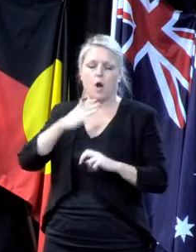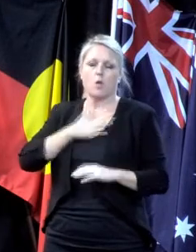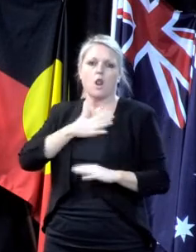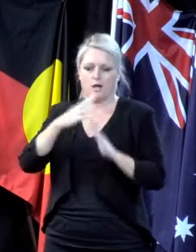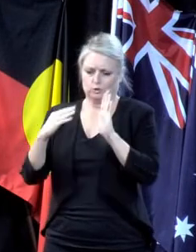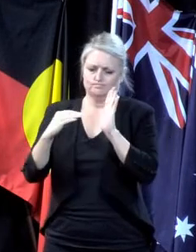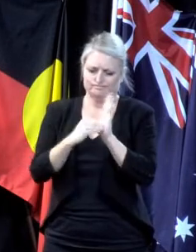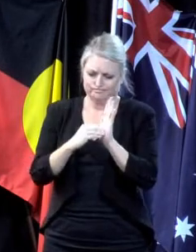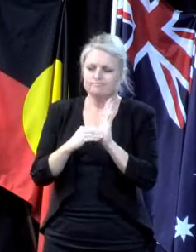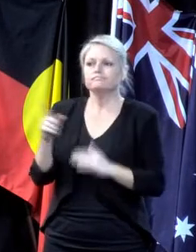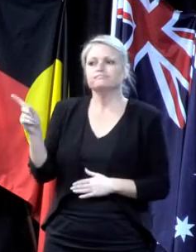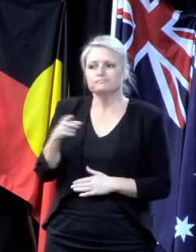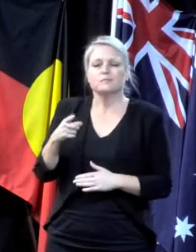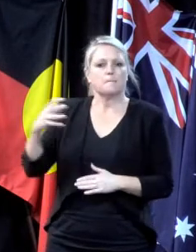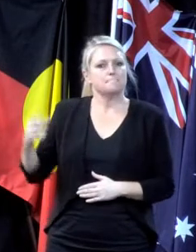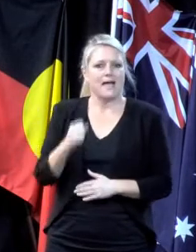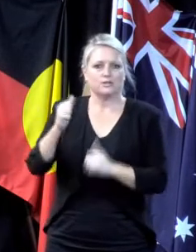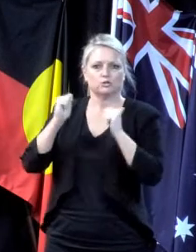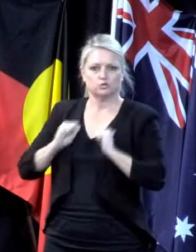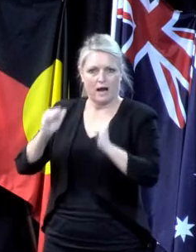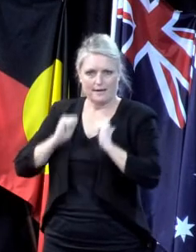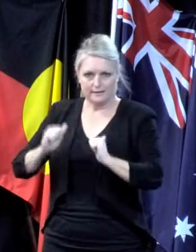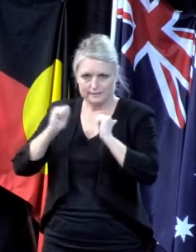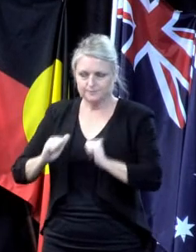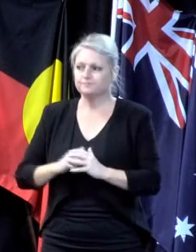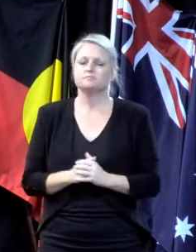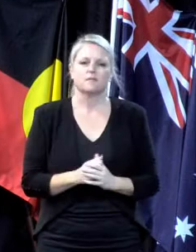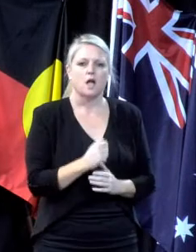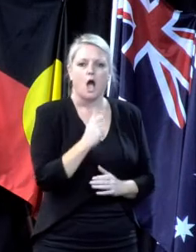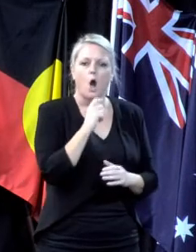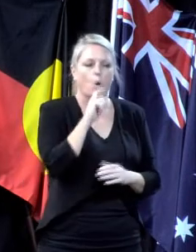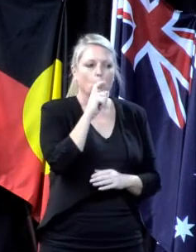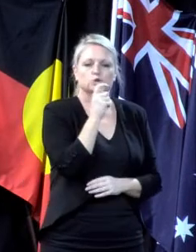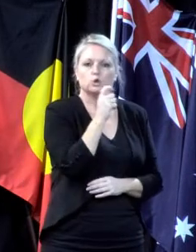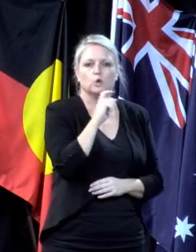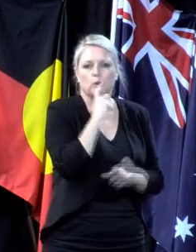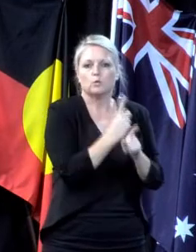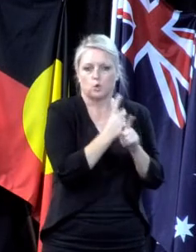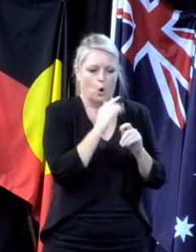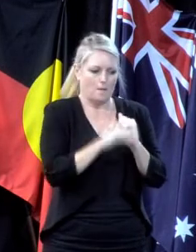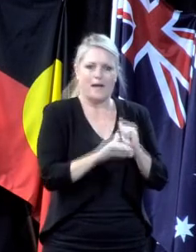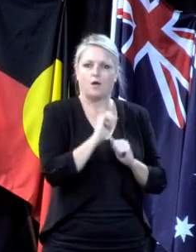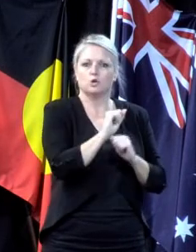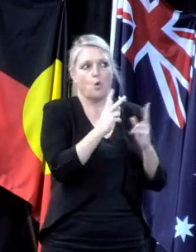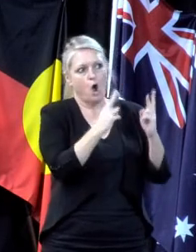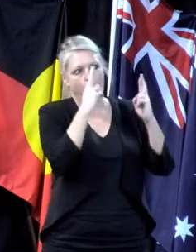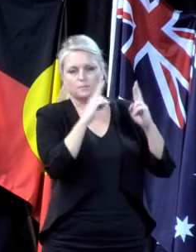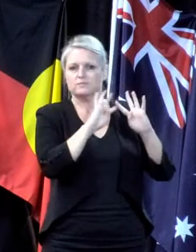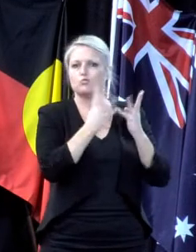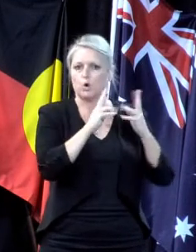You’ve also listed as a – as a matter reducing the allocation of